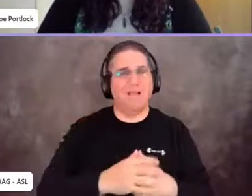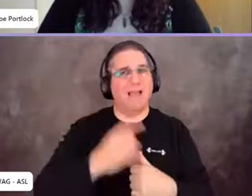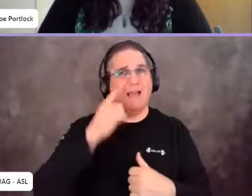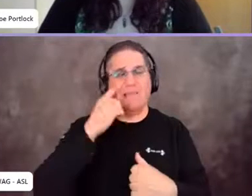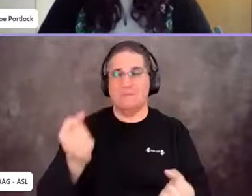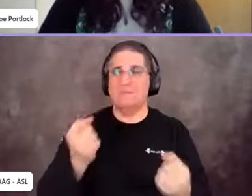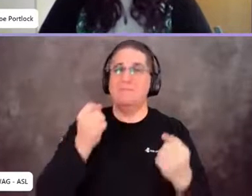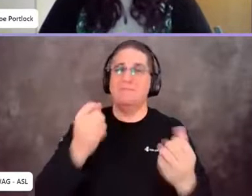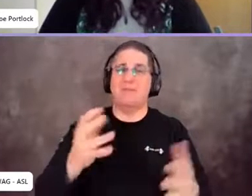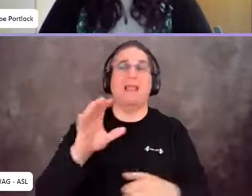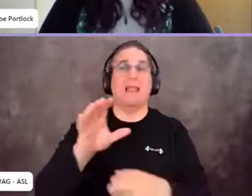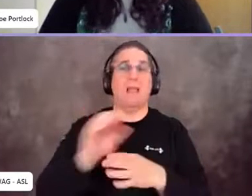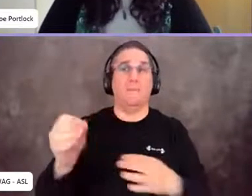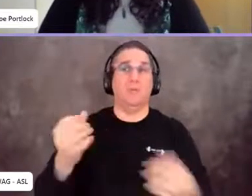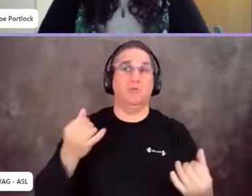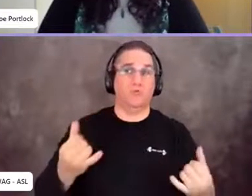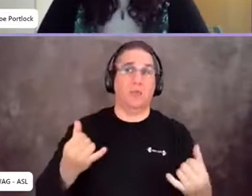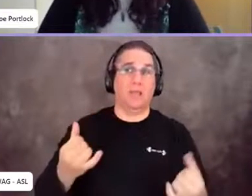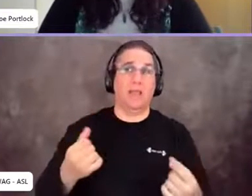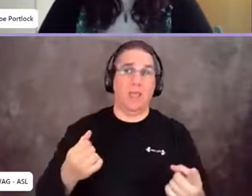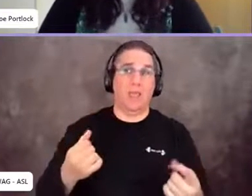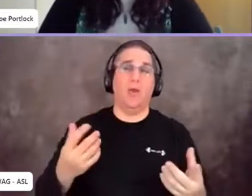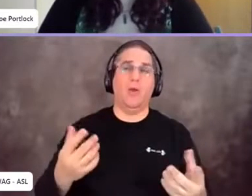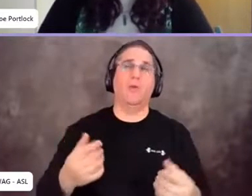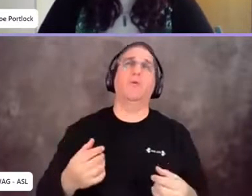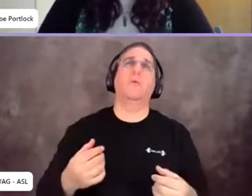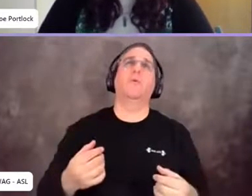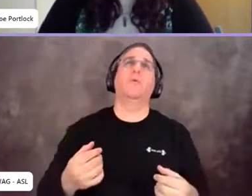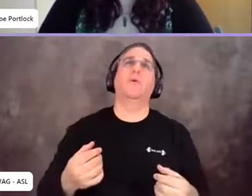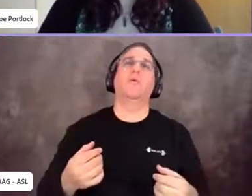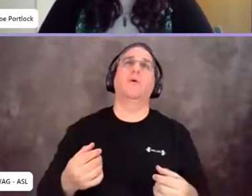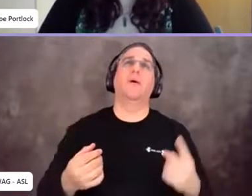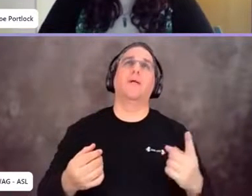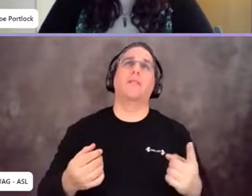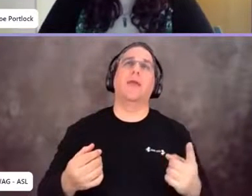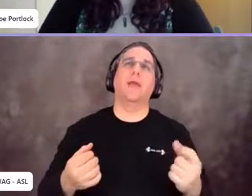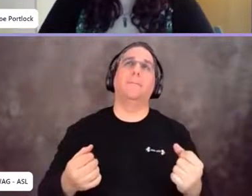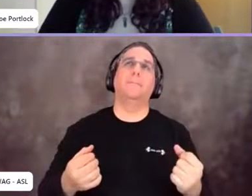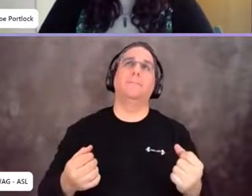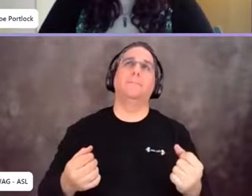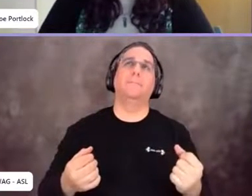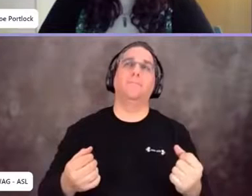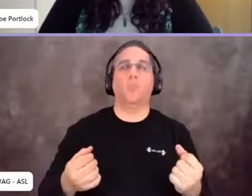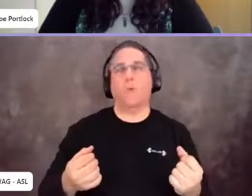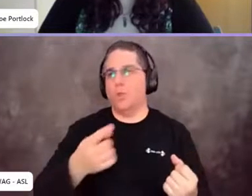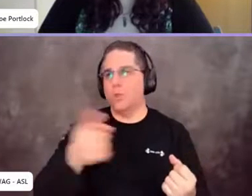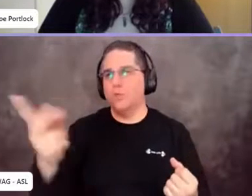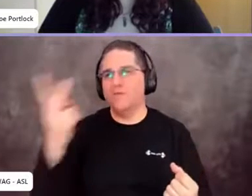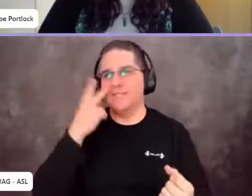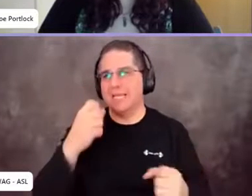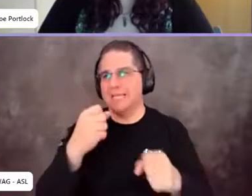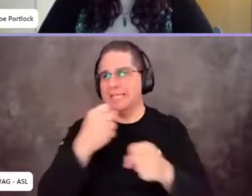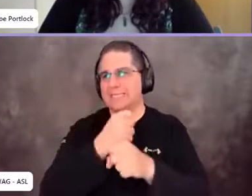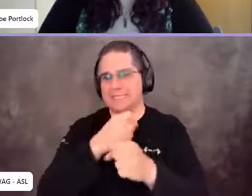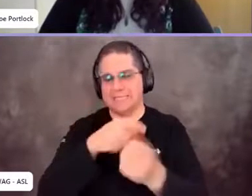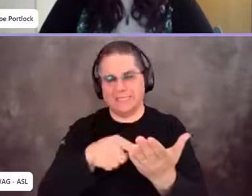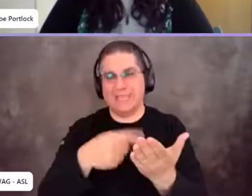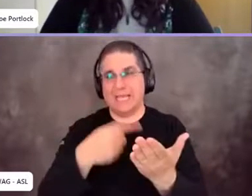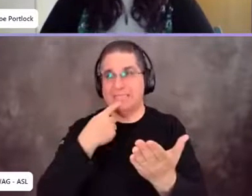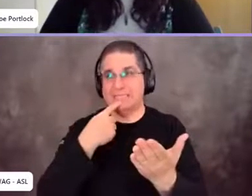bit about lawsuits and or audits. I think so many companies right now are